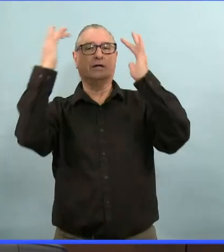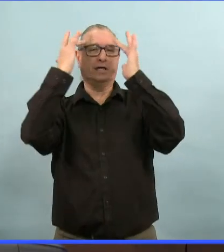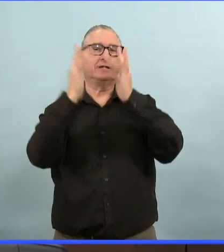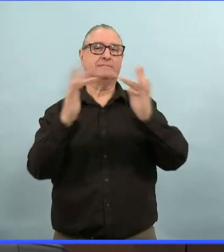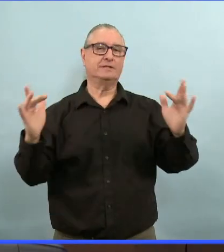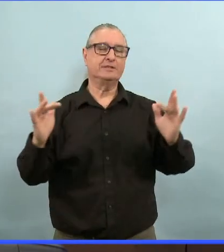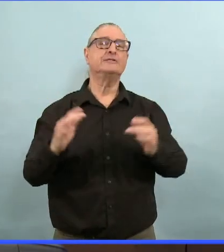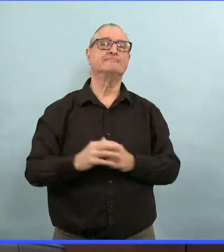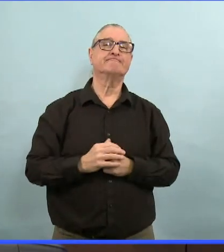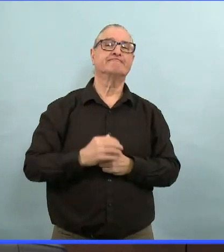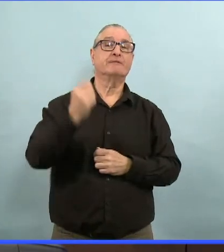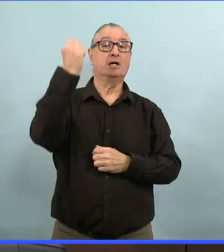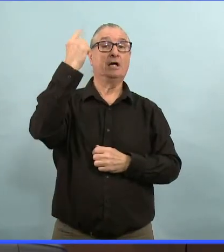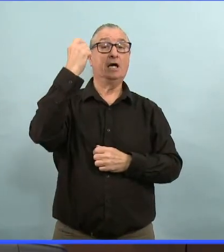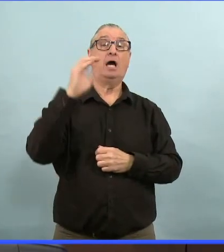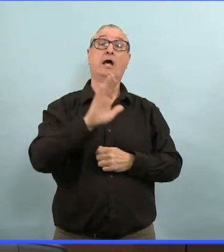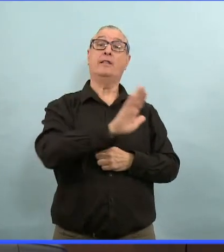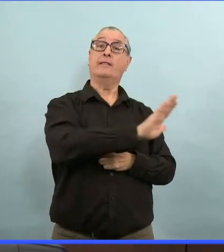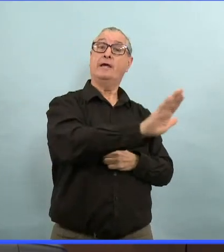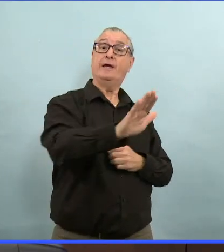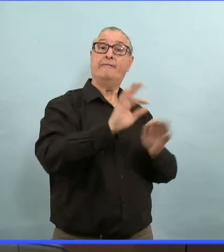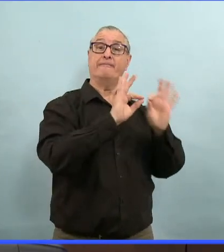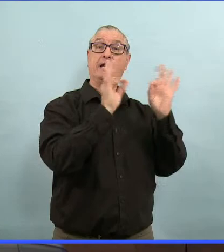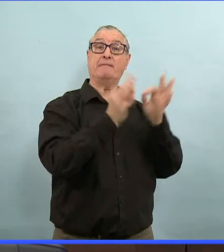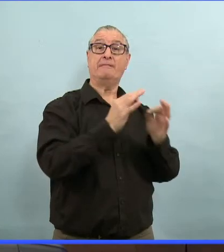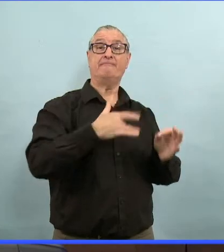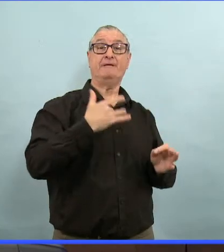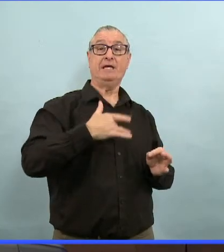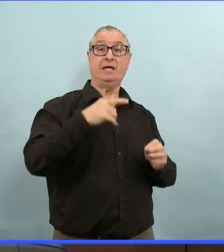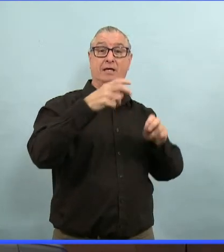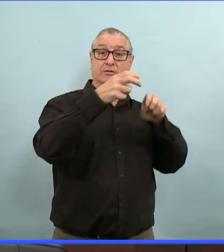about the distance from loved ones we also appreciate their understanding that these